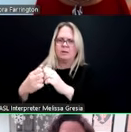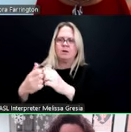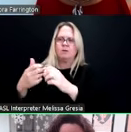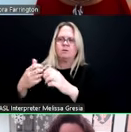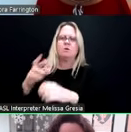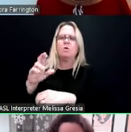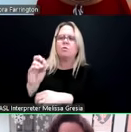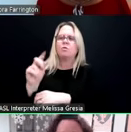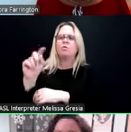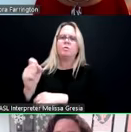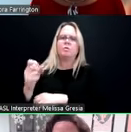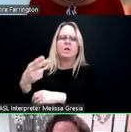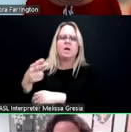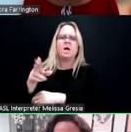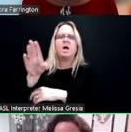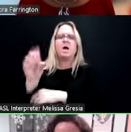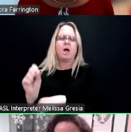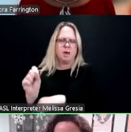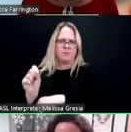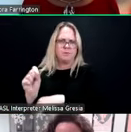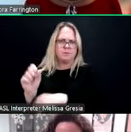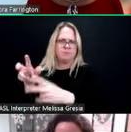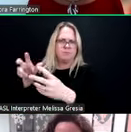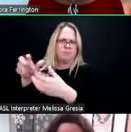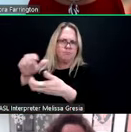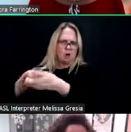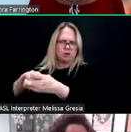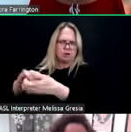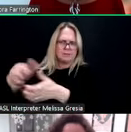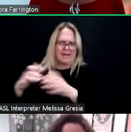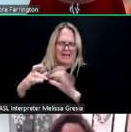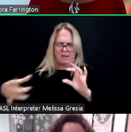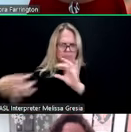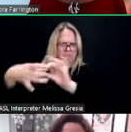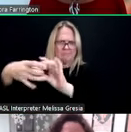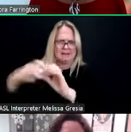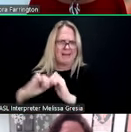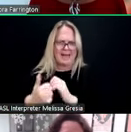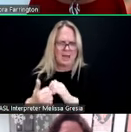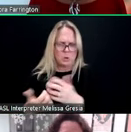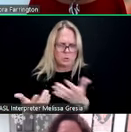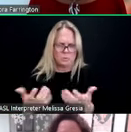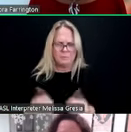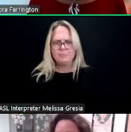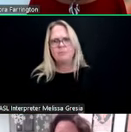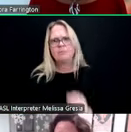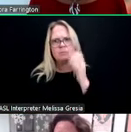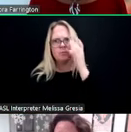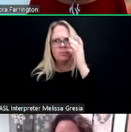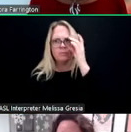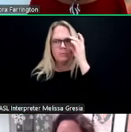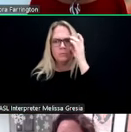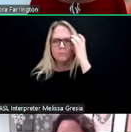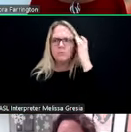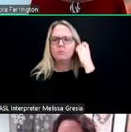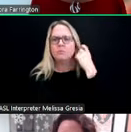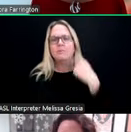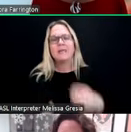partners? I shortened it just a little bit for you. Okay. Thank you. Um I I will say